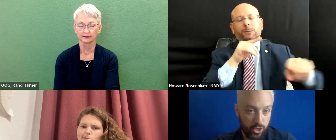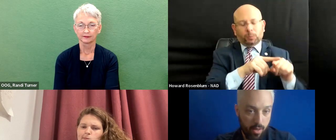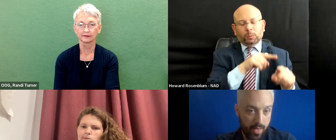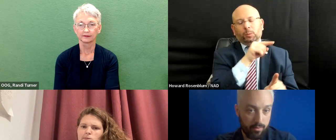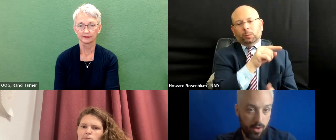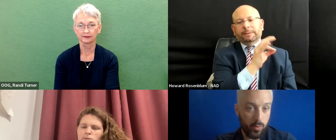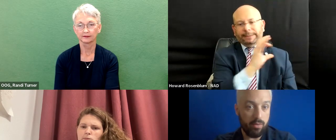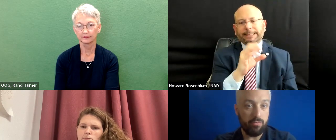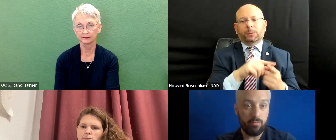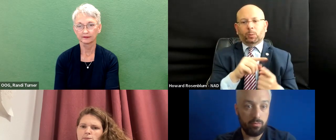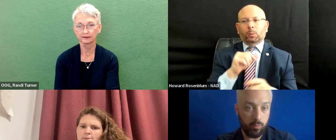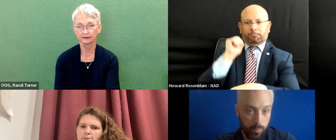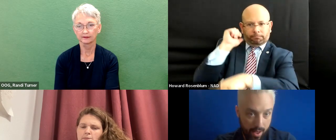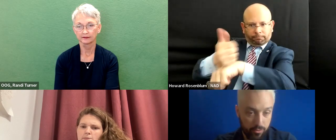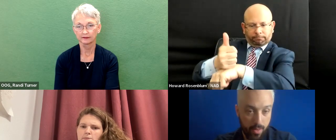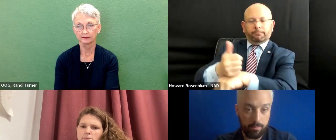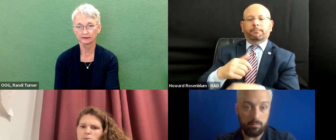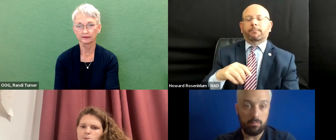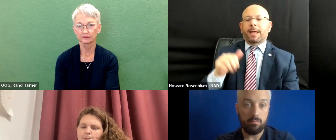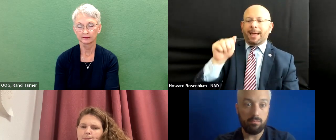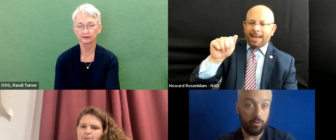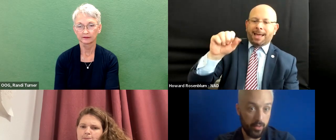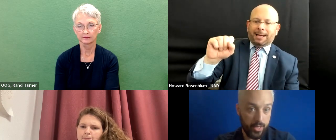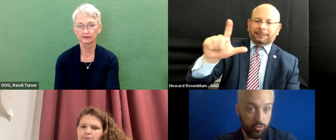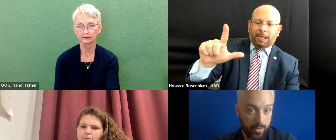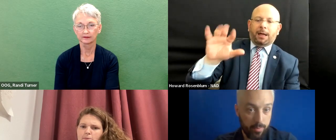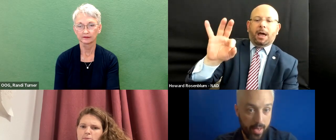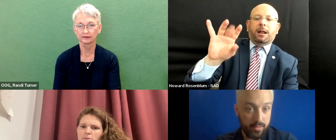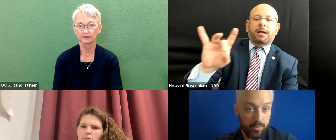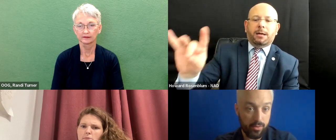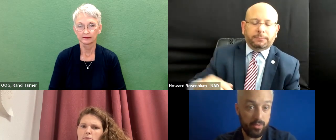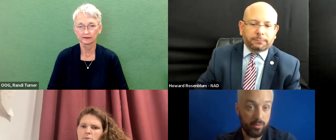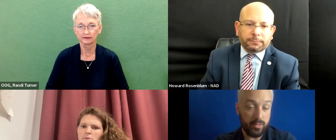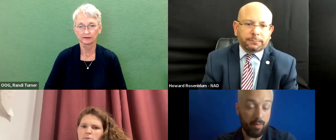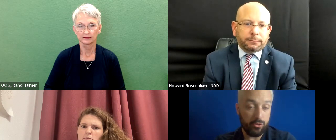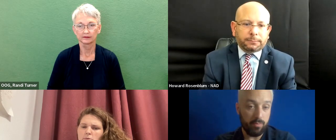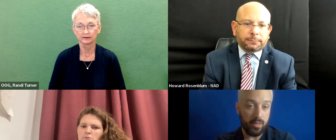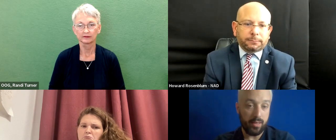needs and have the skilled therapy pistols, so therapy pistols so